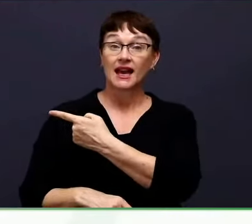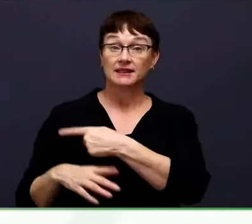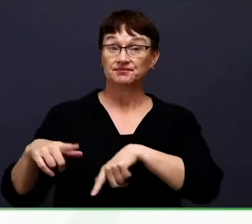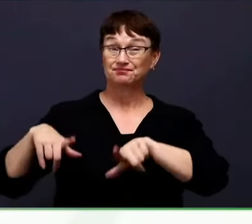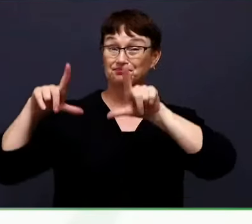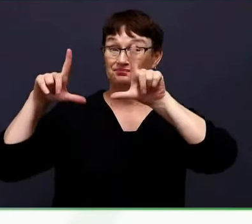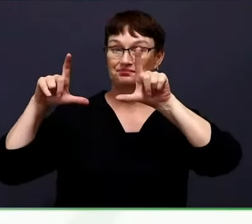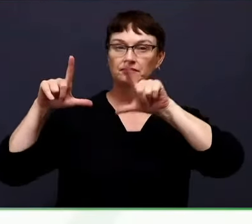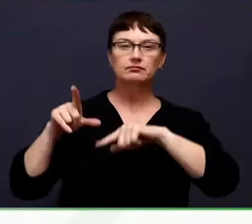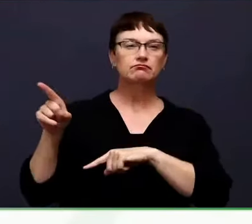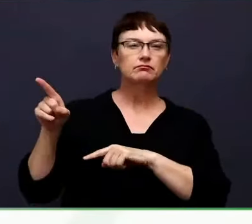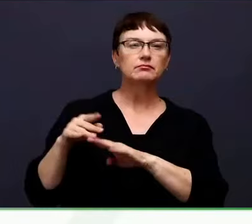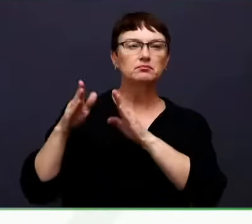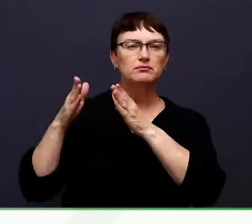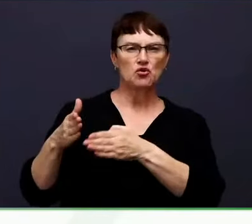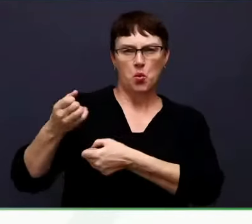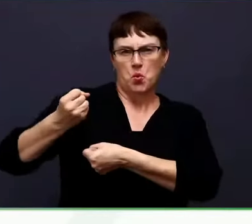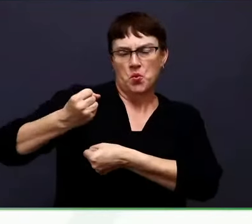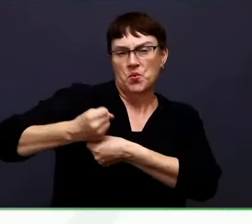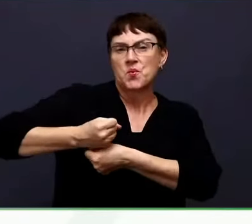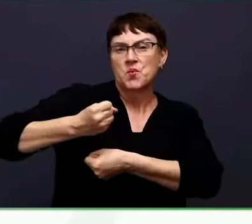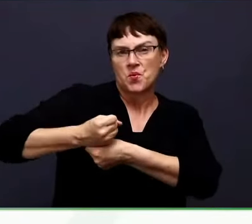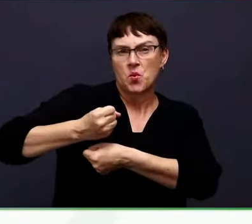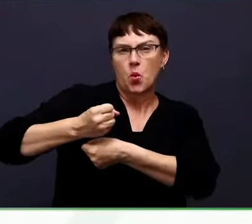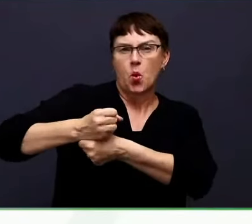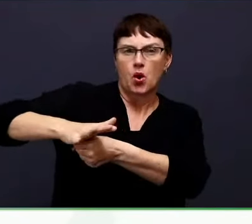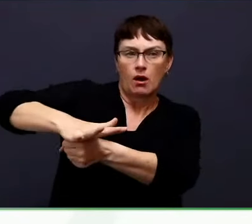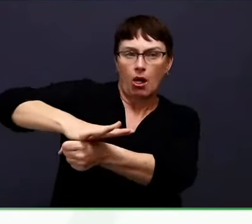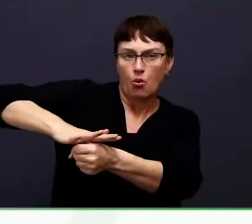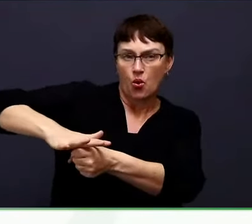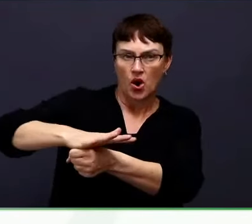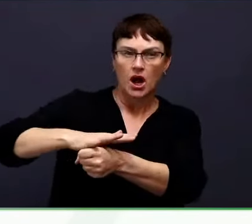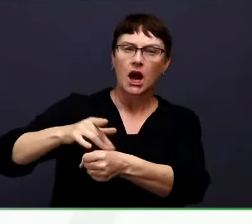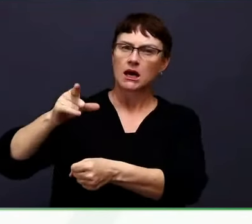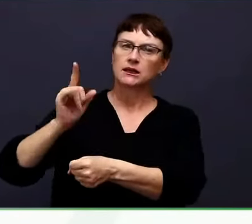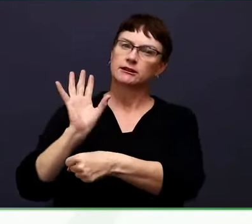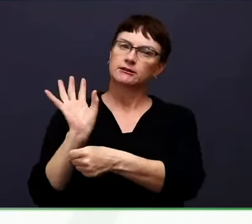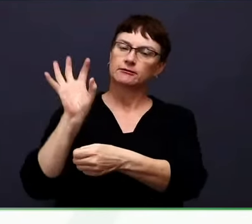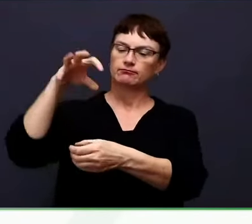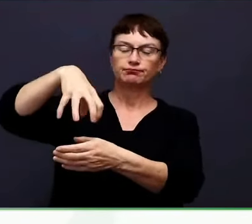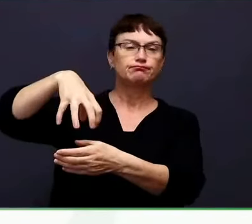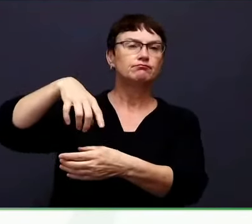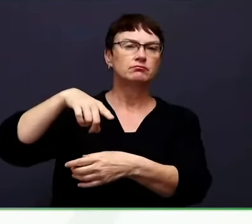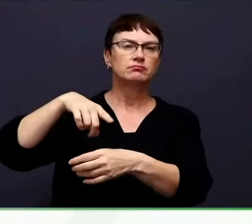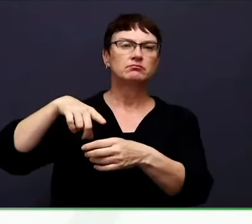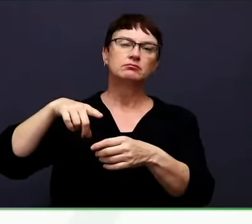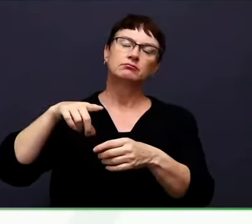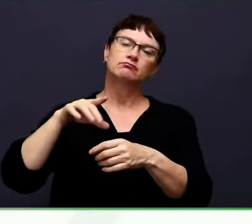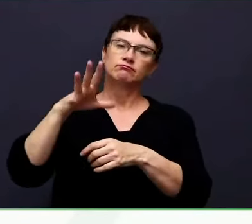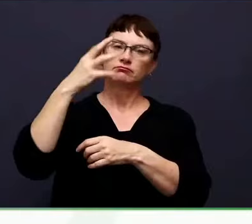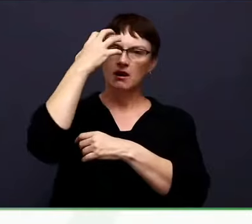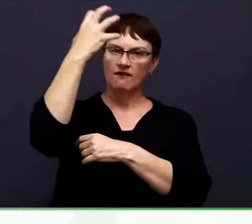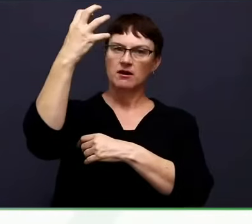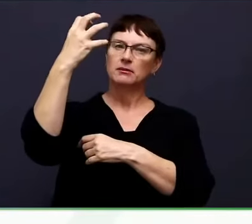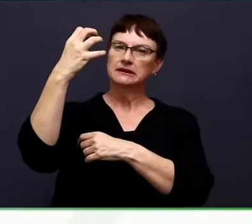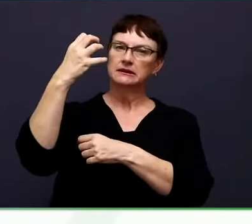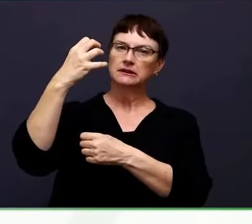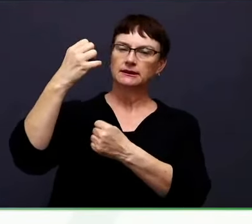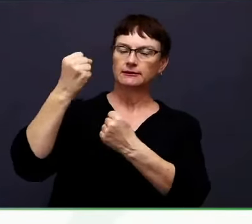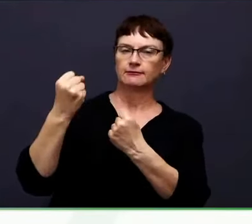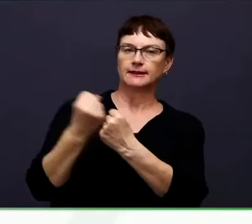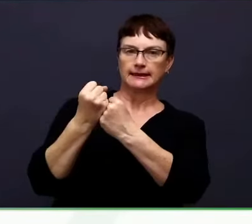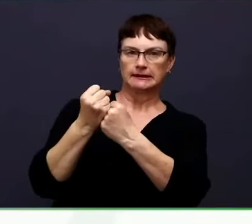And we assist and reflect him in his other work the base where he